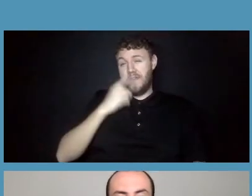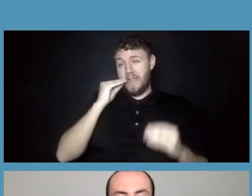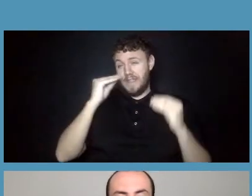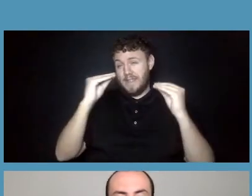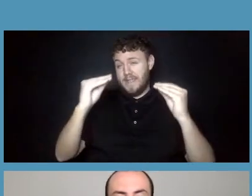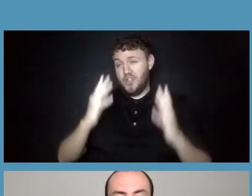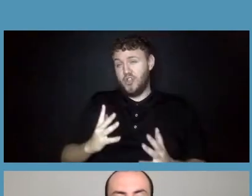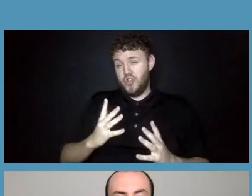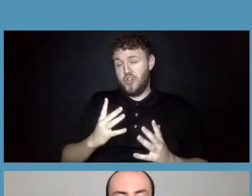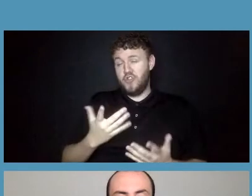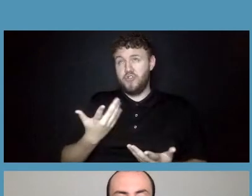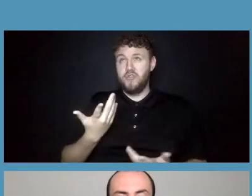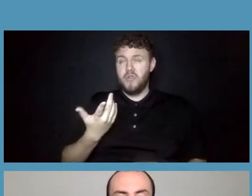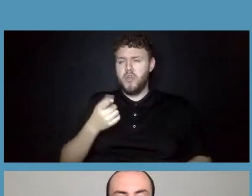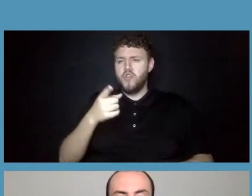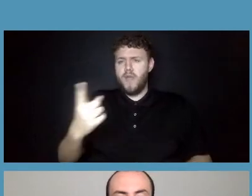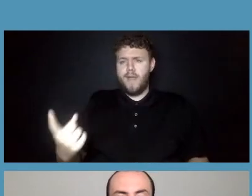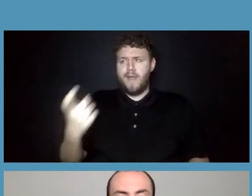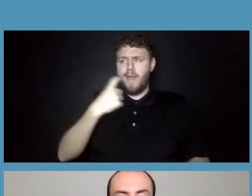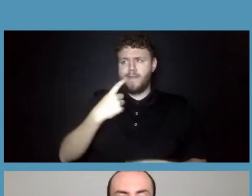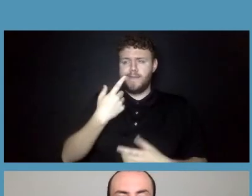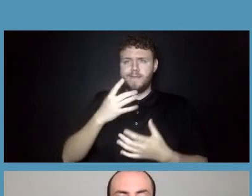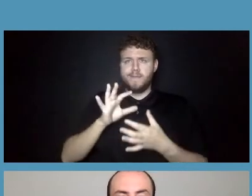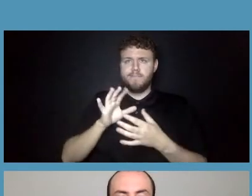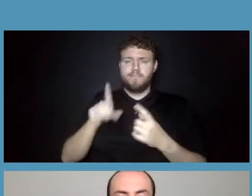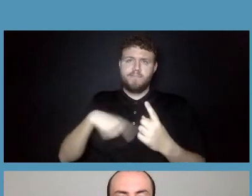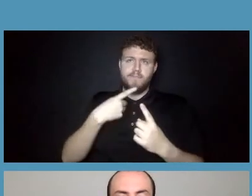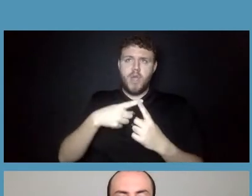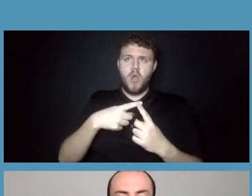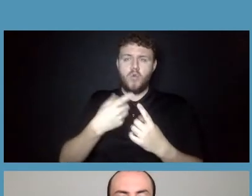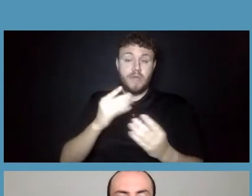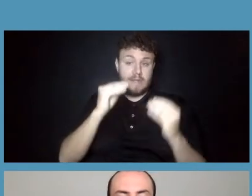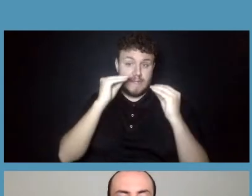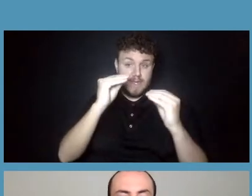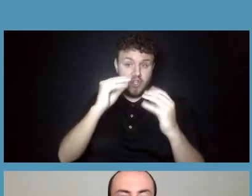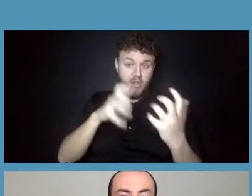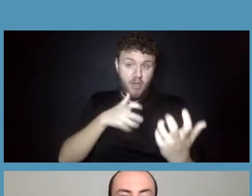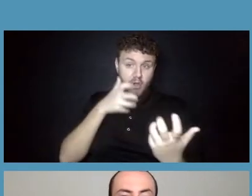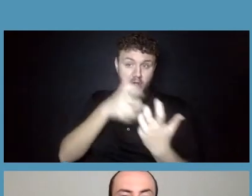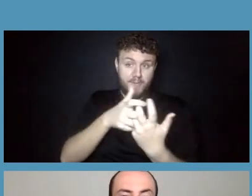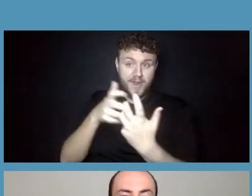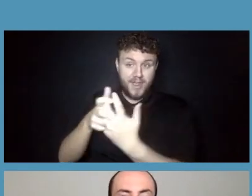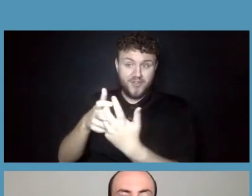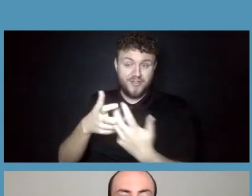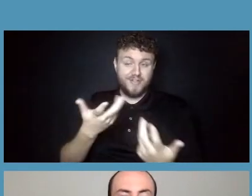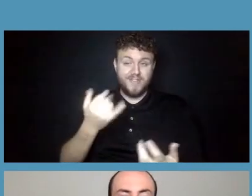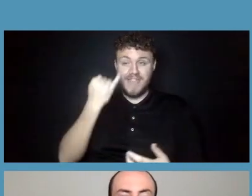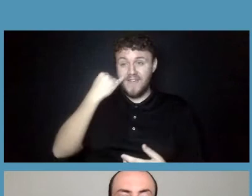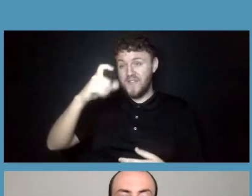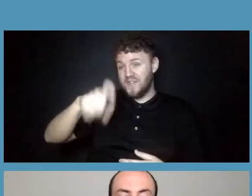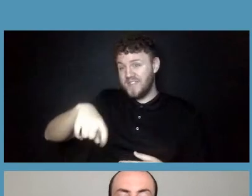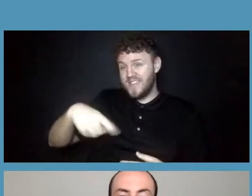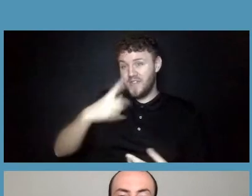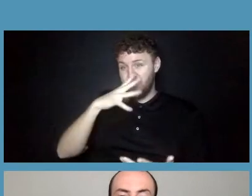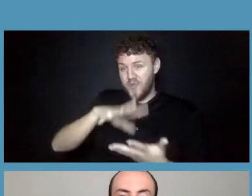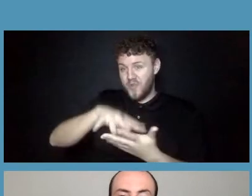about teaching accommodations and if that is what you need to learn then that is something